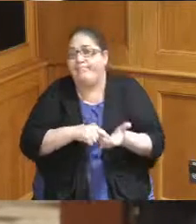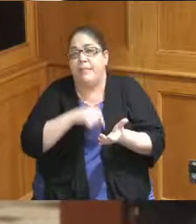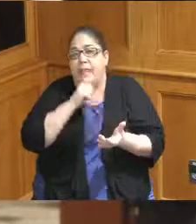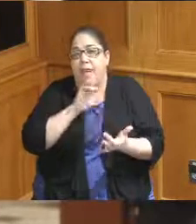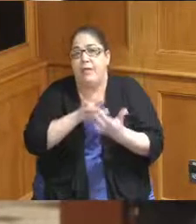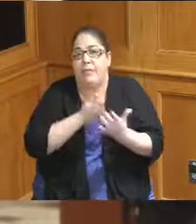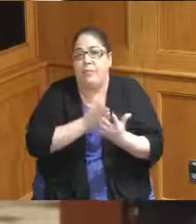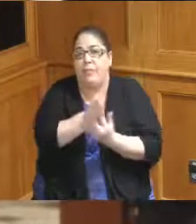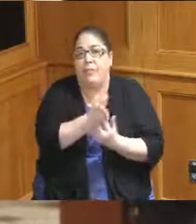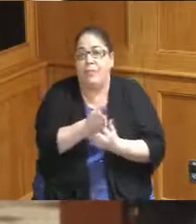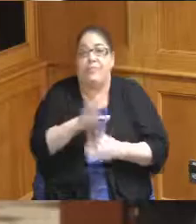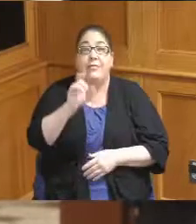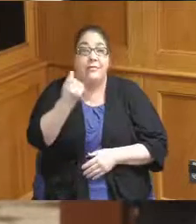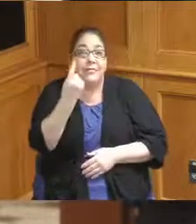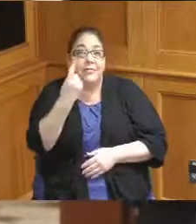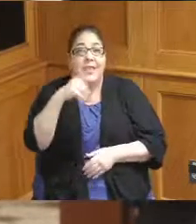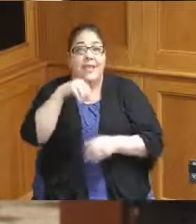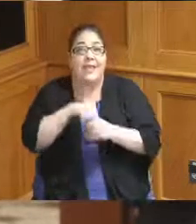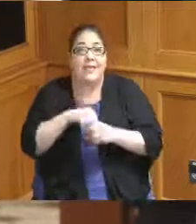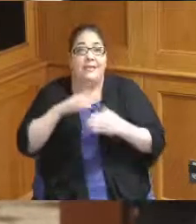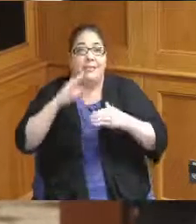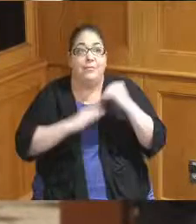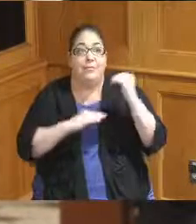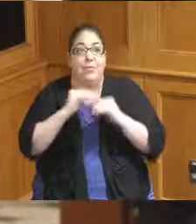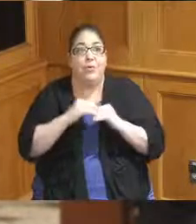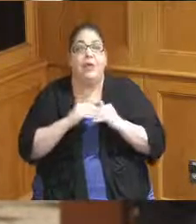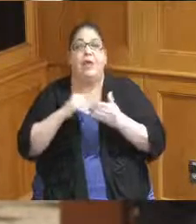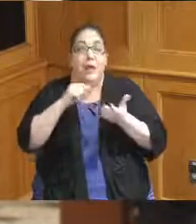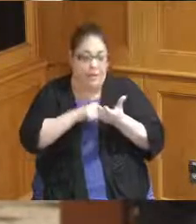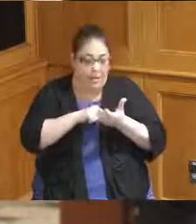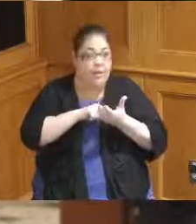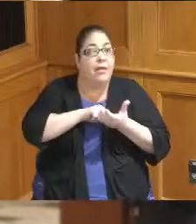from inside of our building it's actually leaving the building going all the way out through the